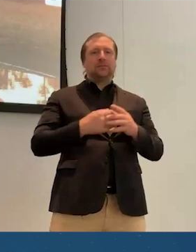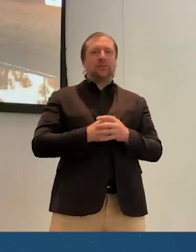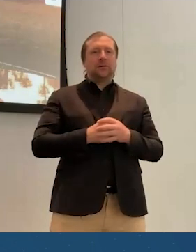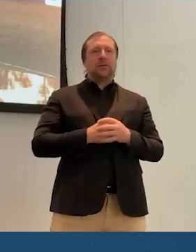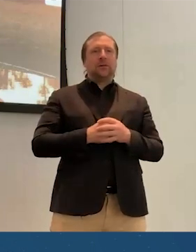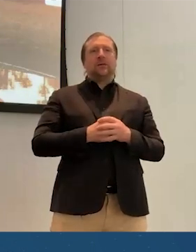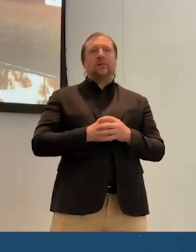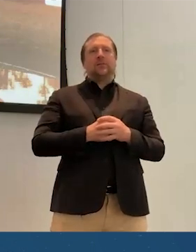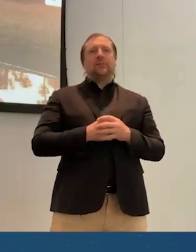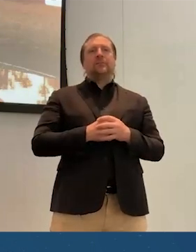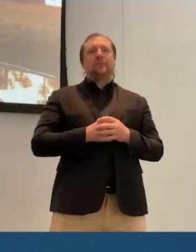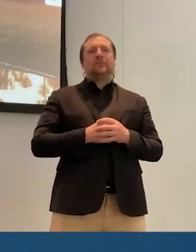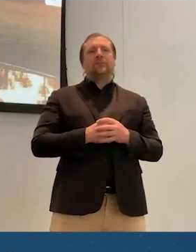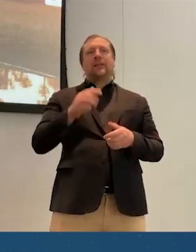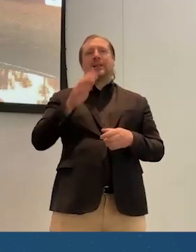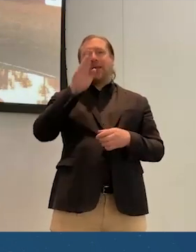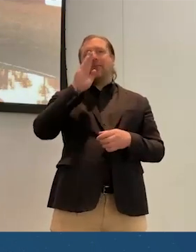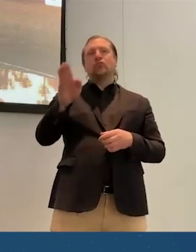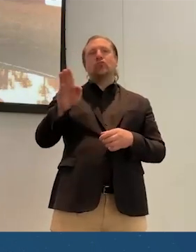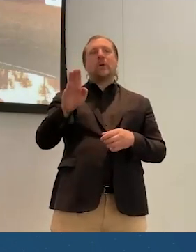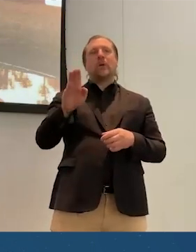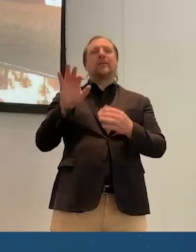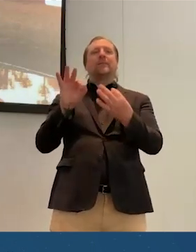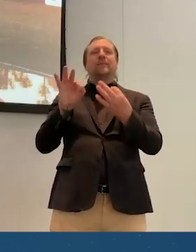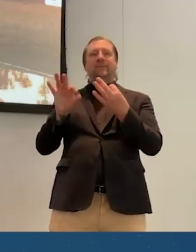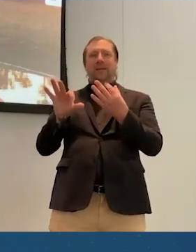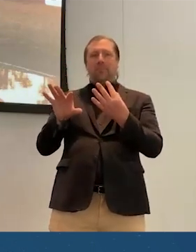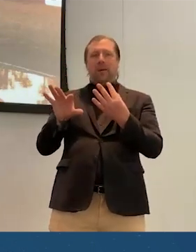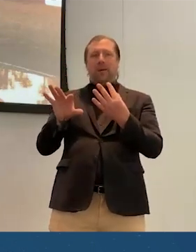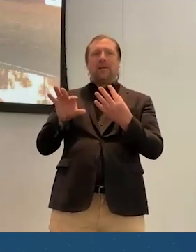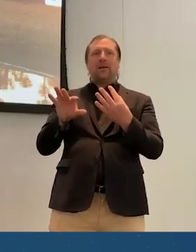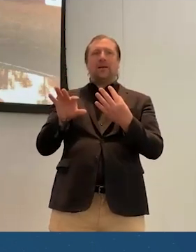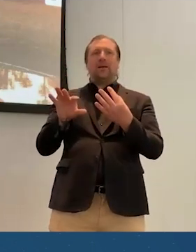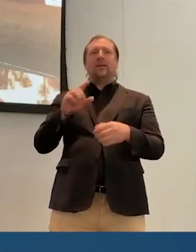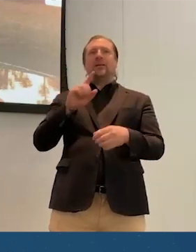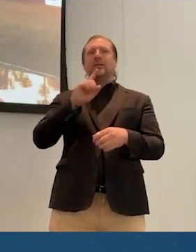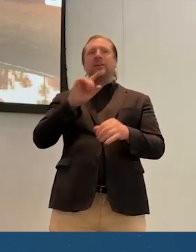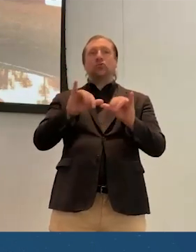to ensure the system that meet my needs